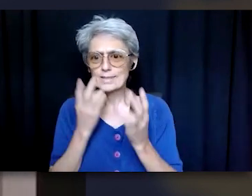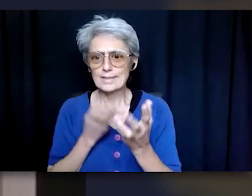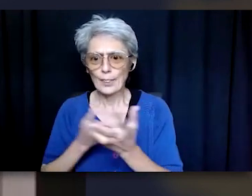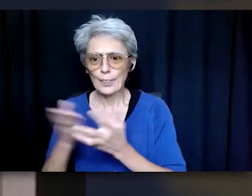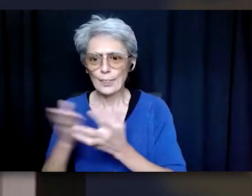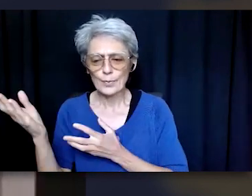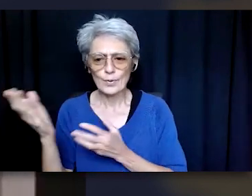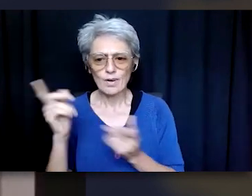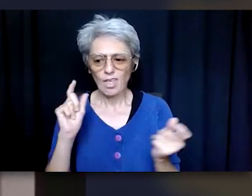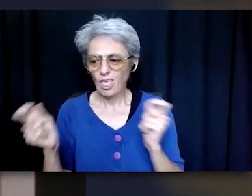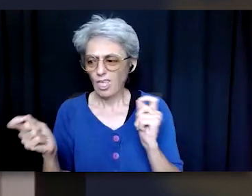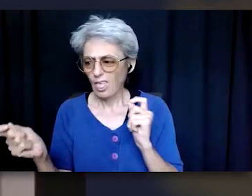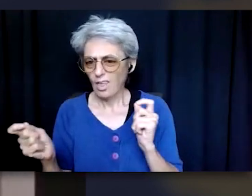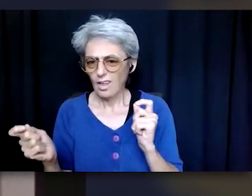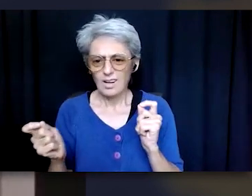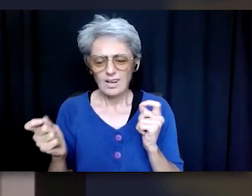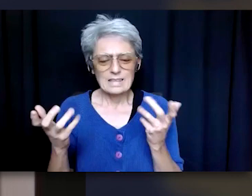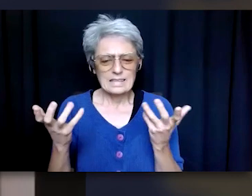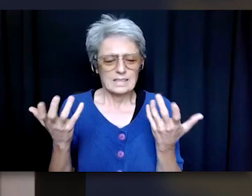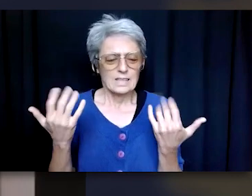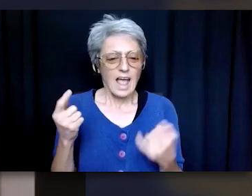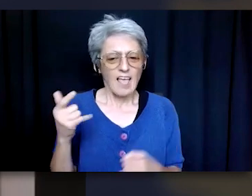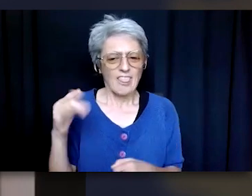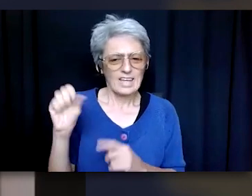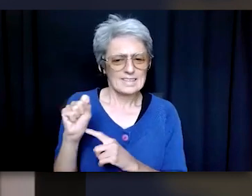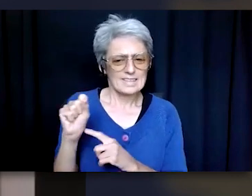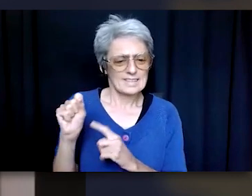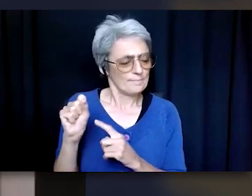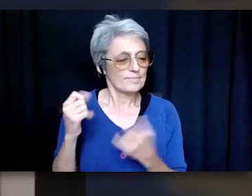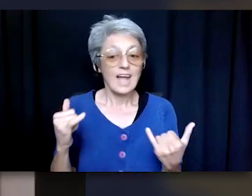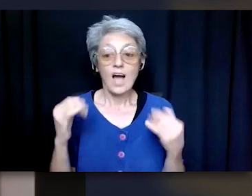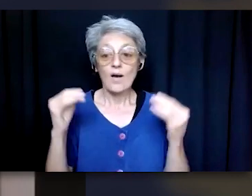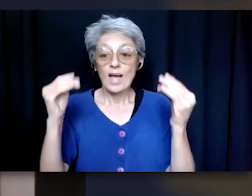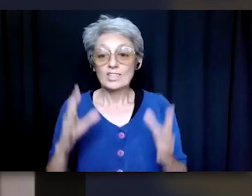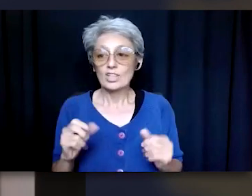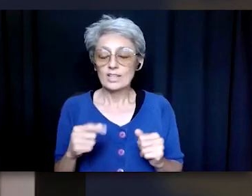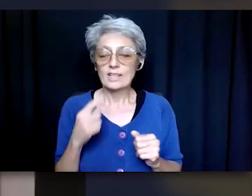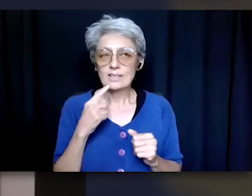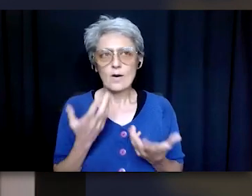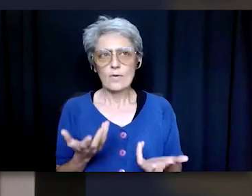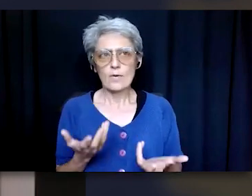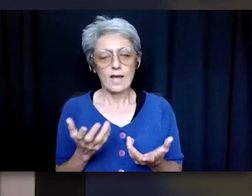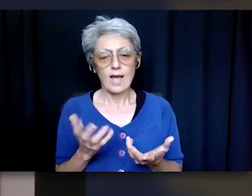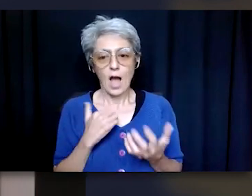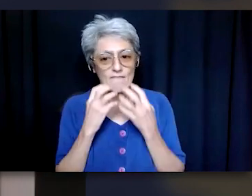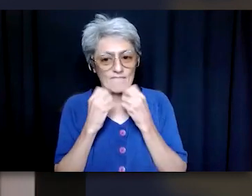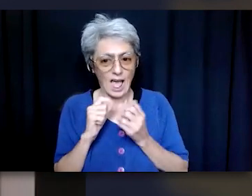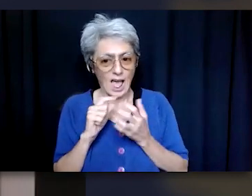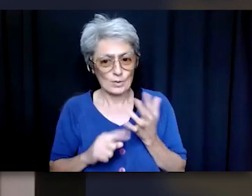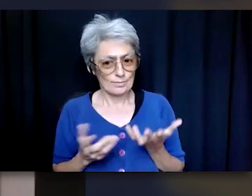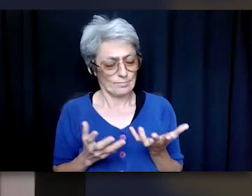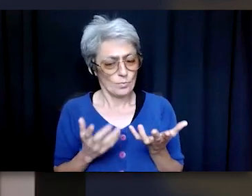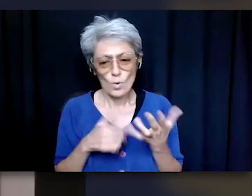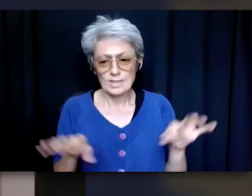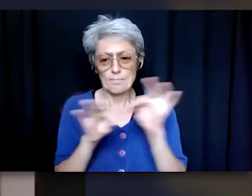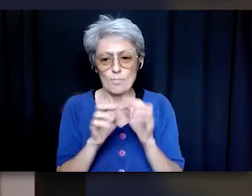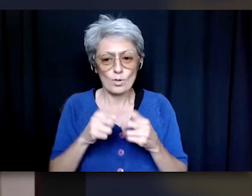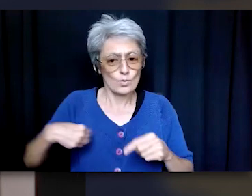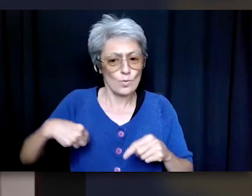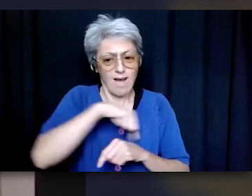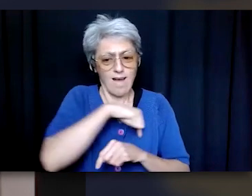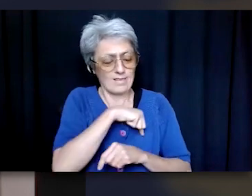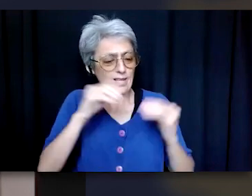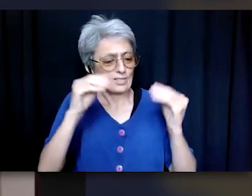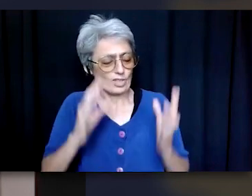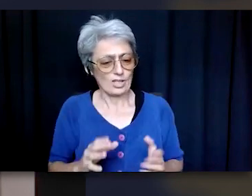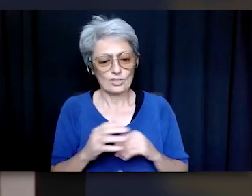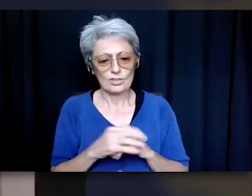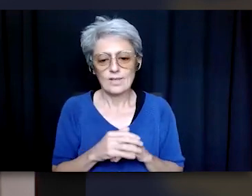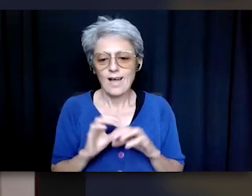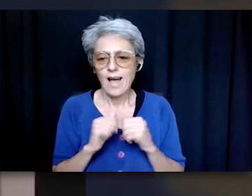a moment where we as educators can say, "Hey, what do we value and how can we create an ethic